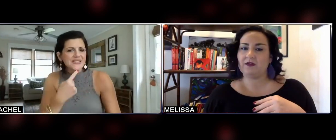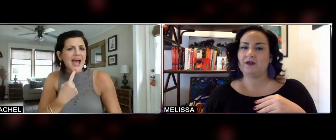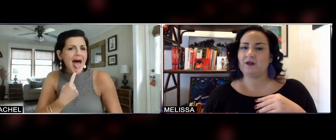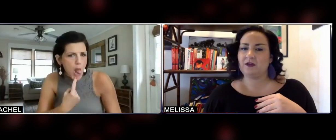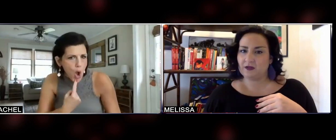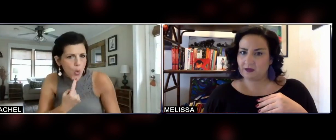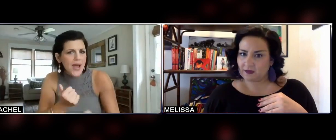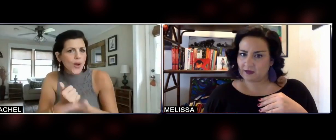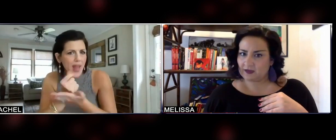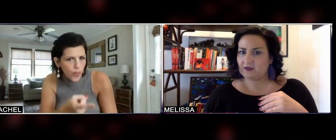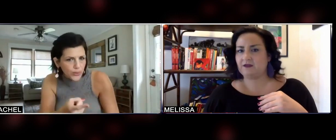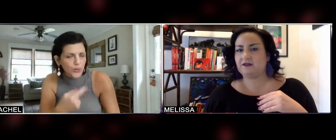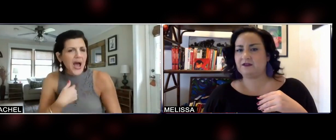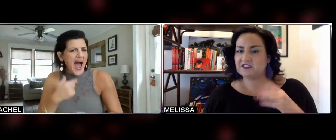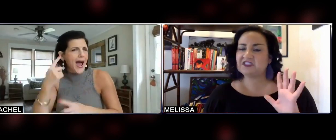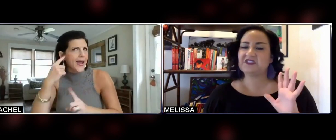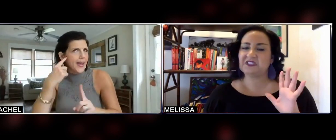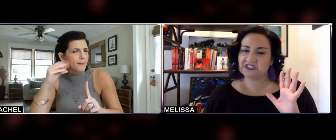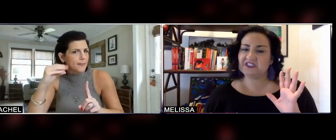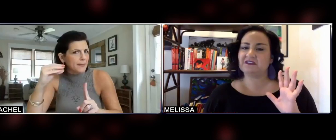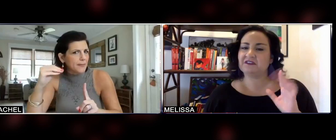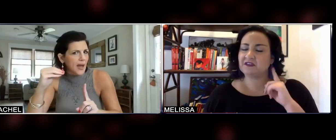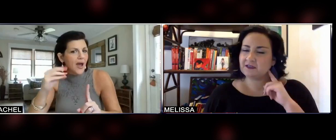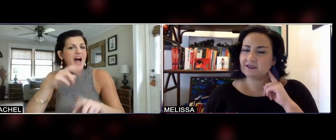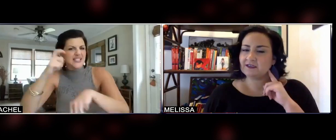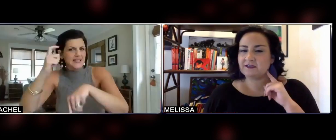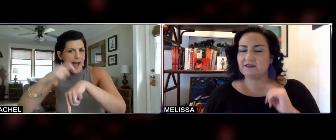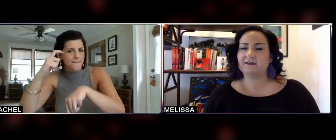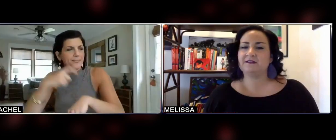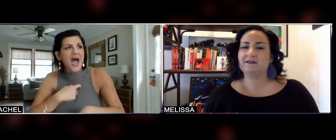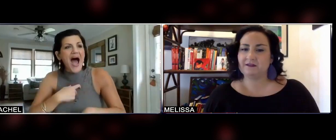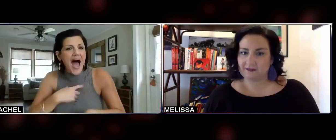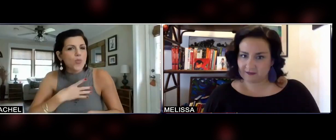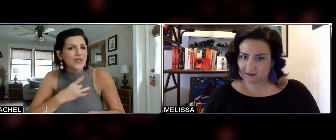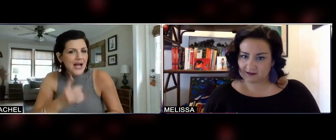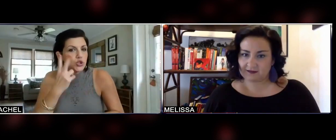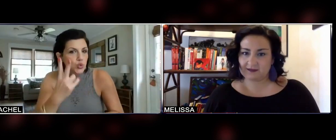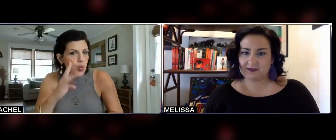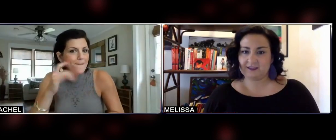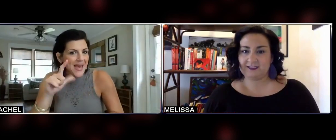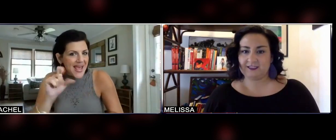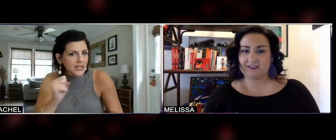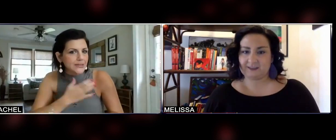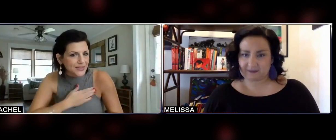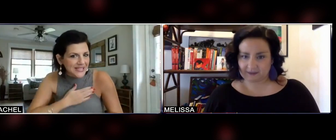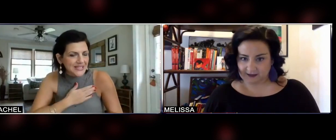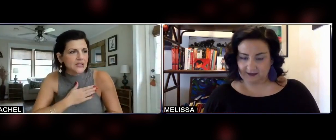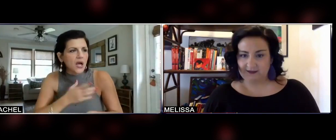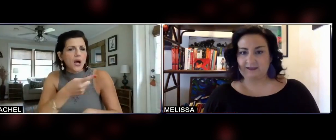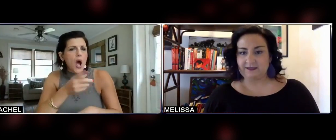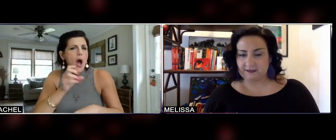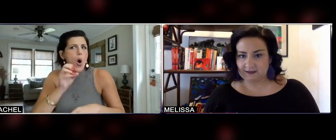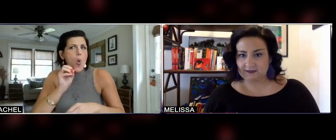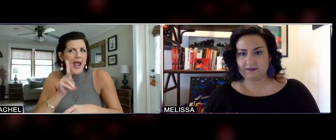but it knows you will say certain things. It will respond with pre recorded messages. When I hear the beeps, I will say, "I would like two bagels, please."